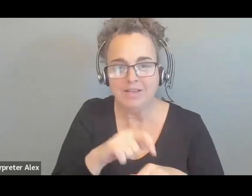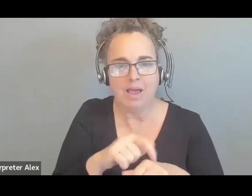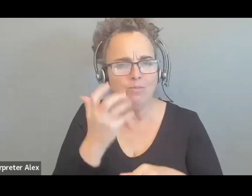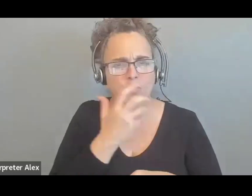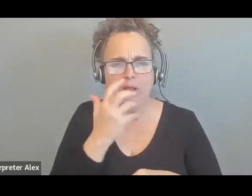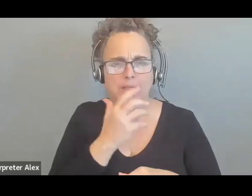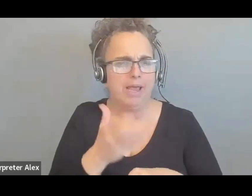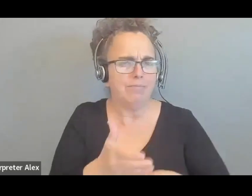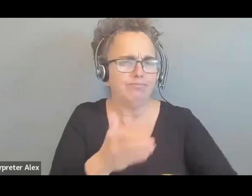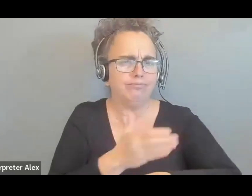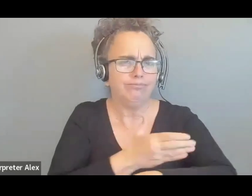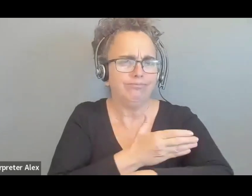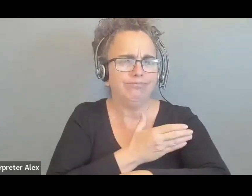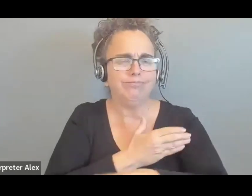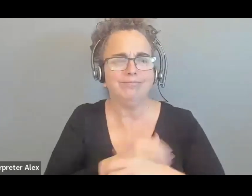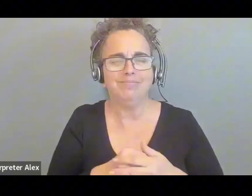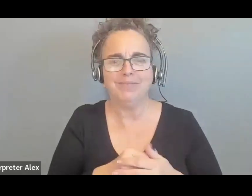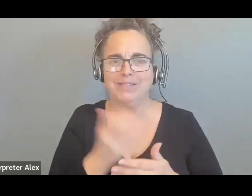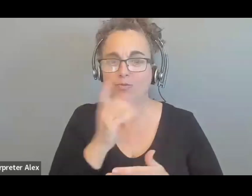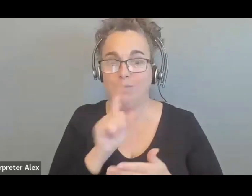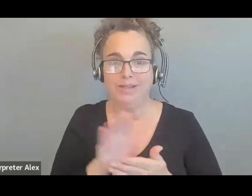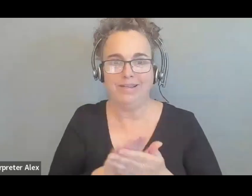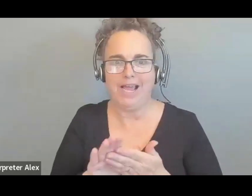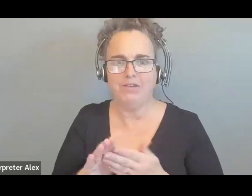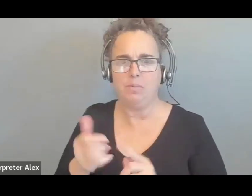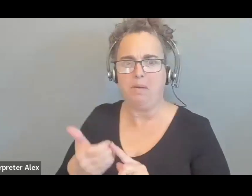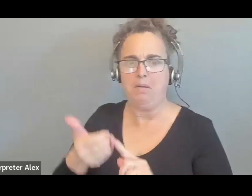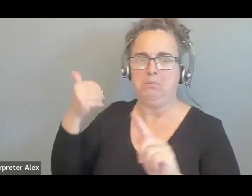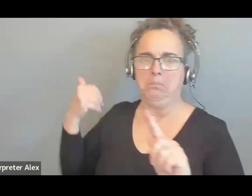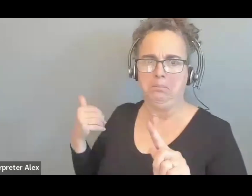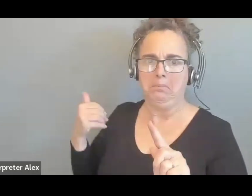And I think it's cool to go from a time of a pre-digital,